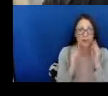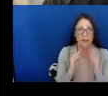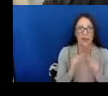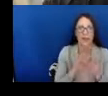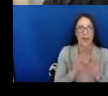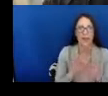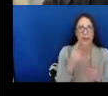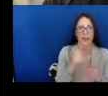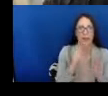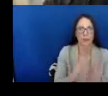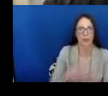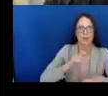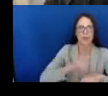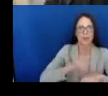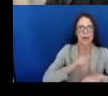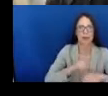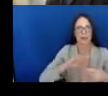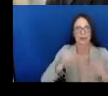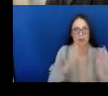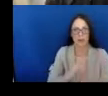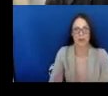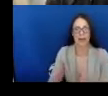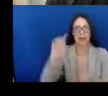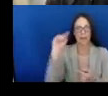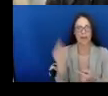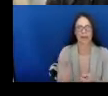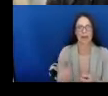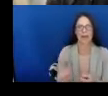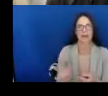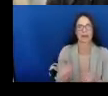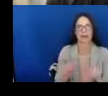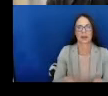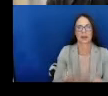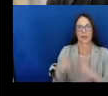mitigation when taken up as the responsibility of institutions can ensure the survival of